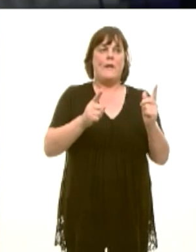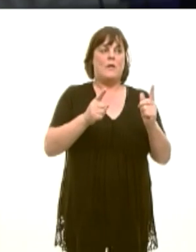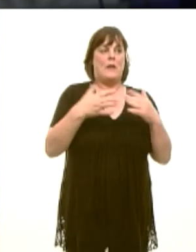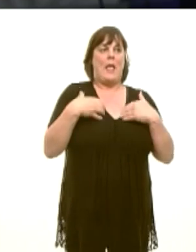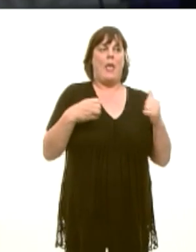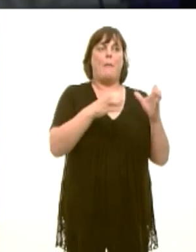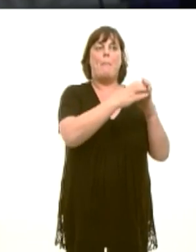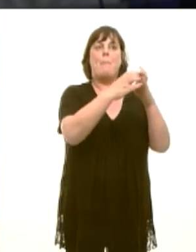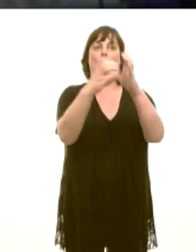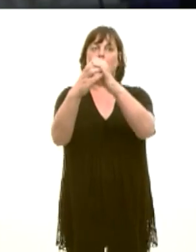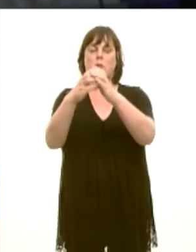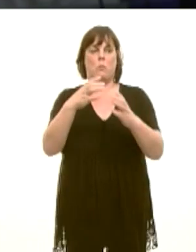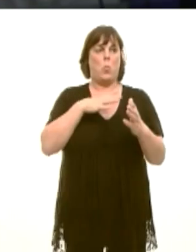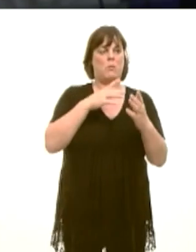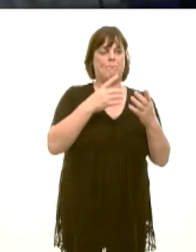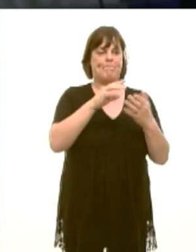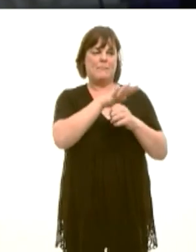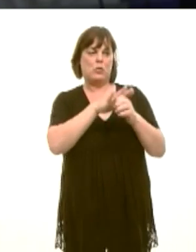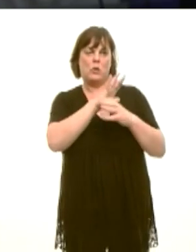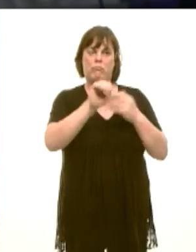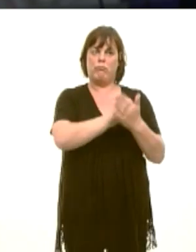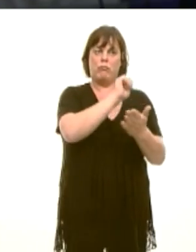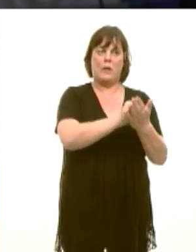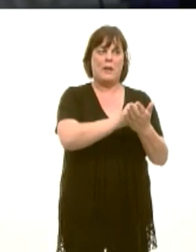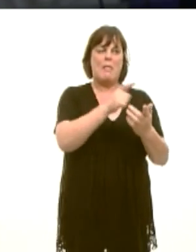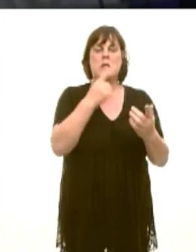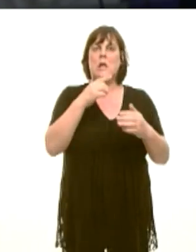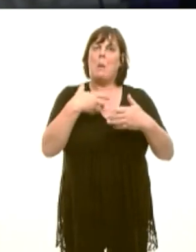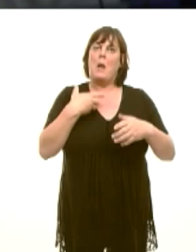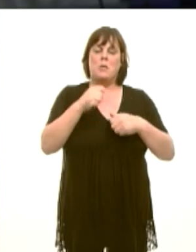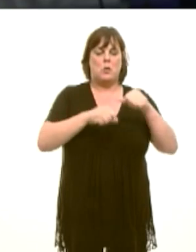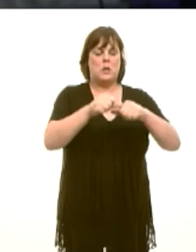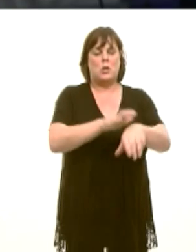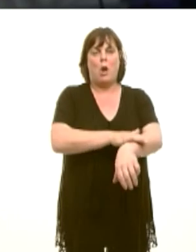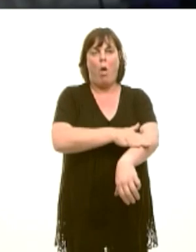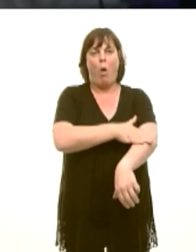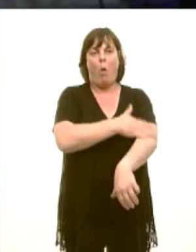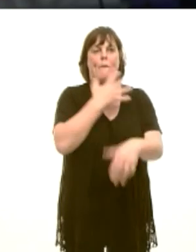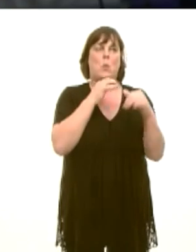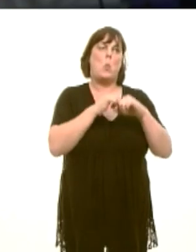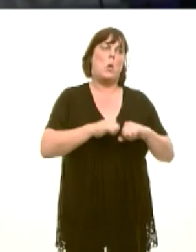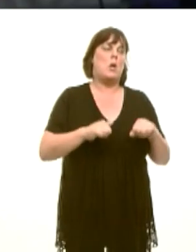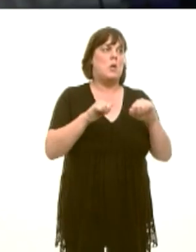process, and they complain still that the system is very slow, it drags out their pain,